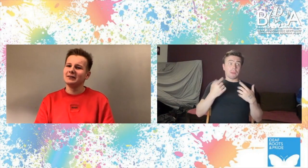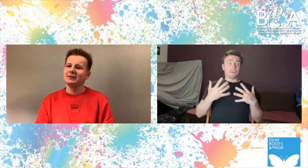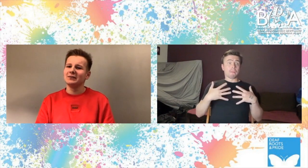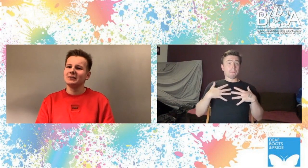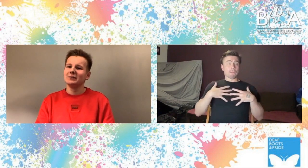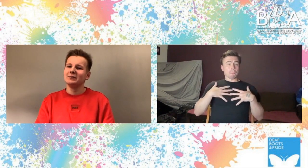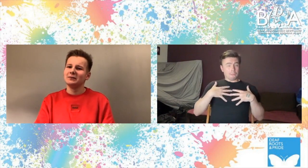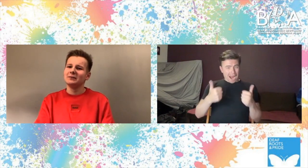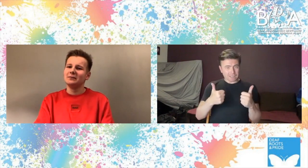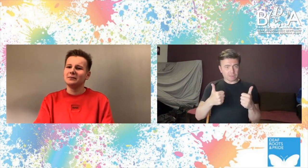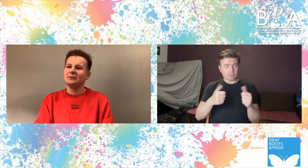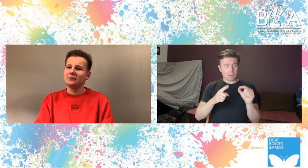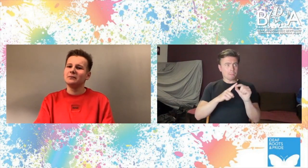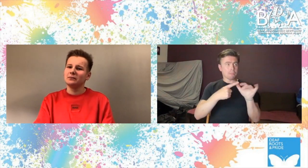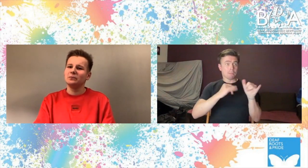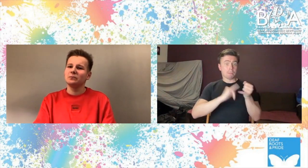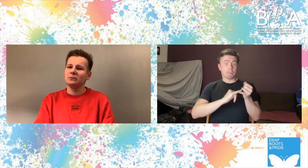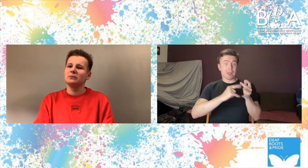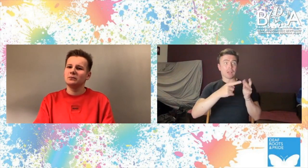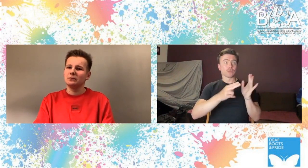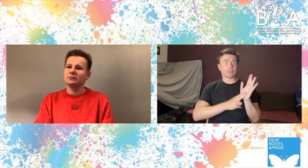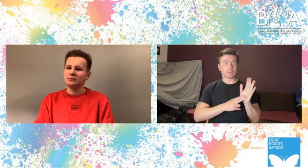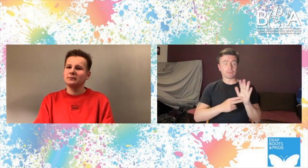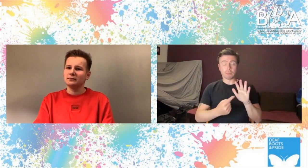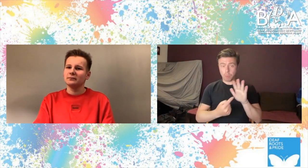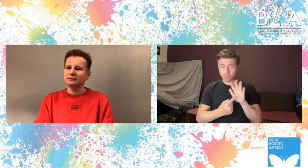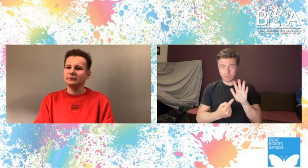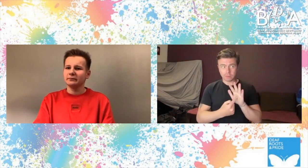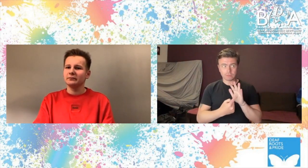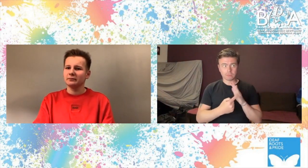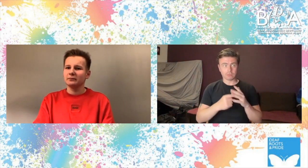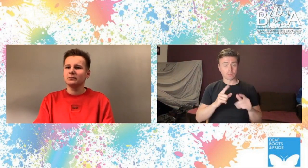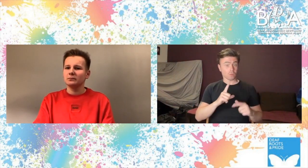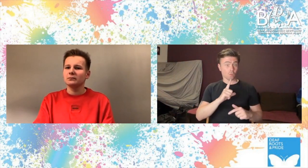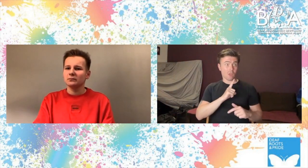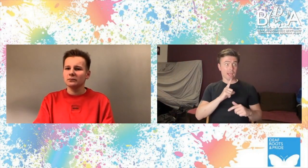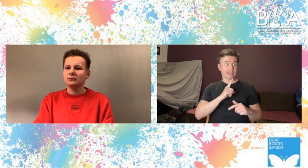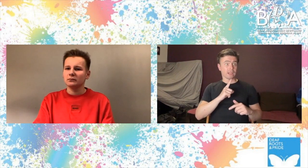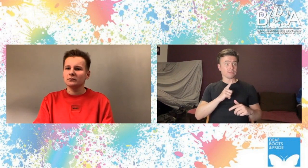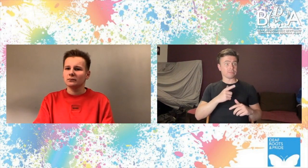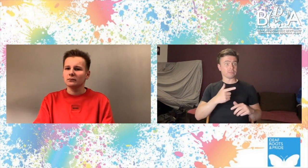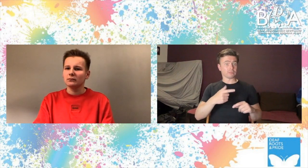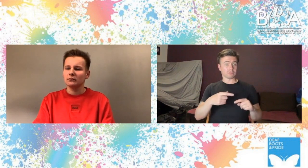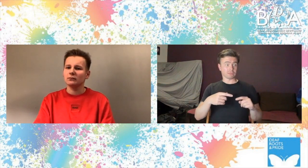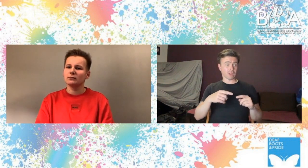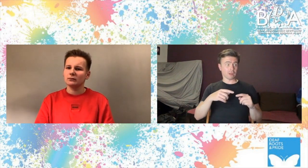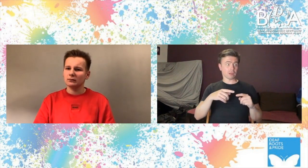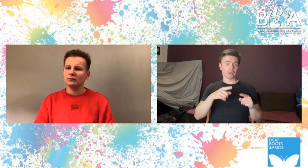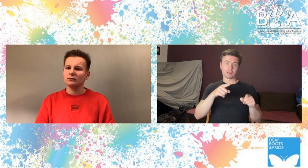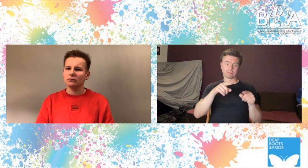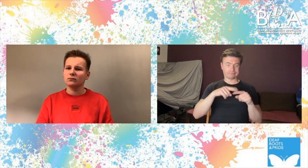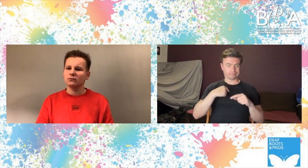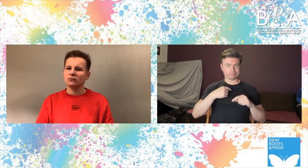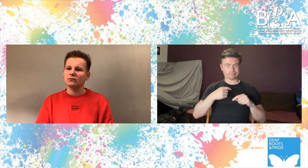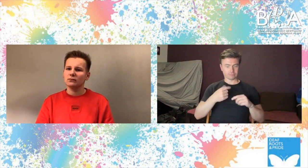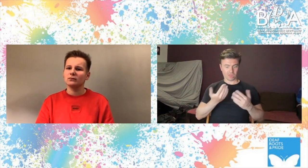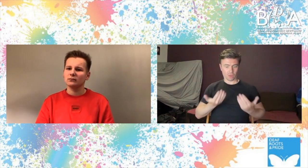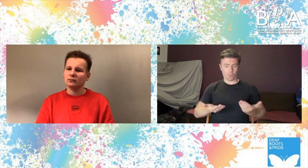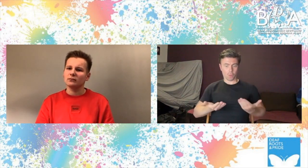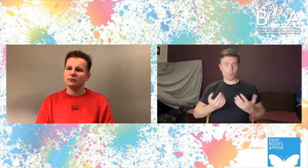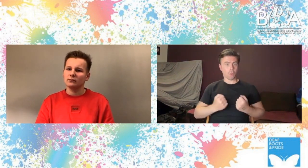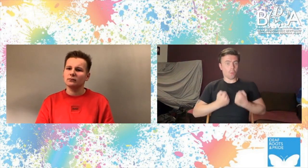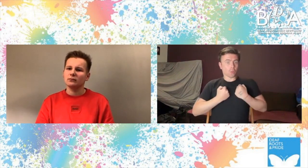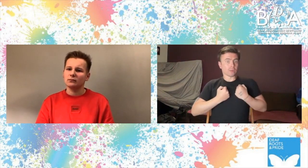For me, passion is important. I have just set up my own business as a